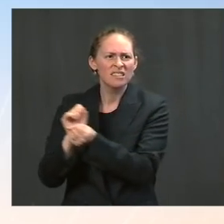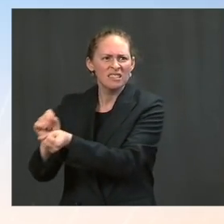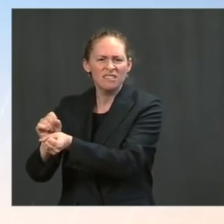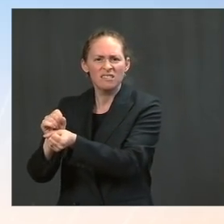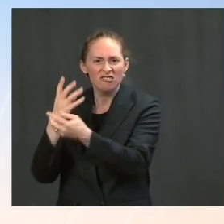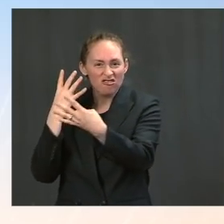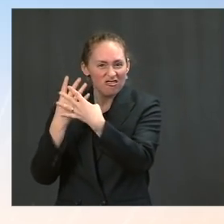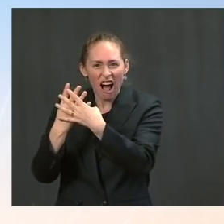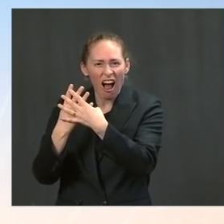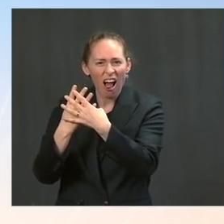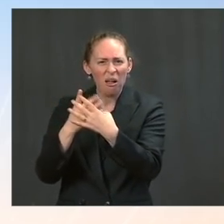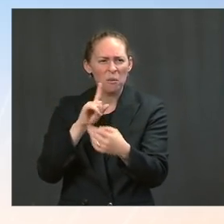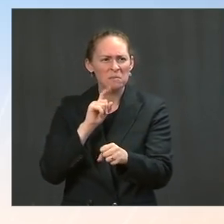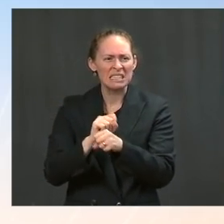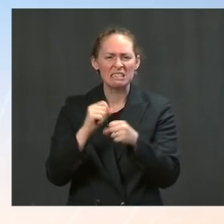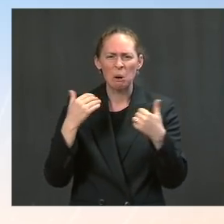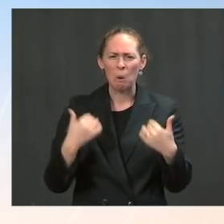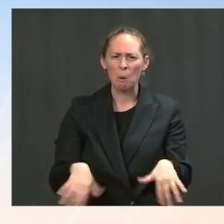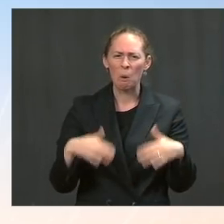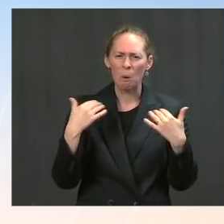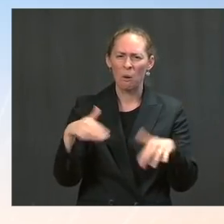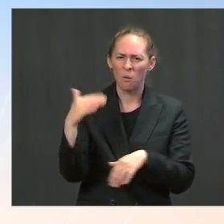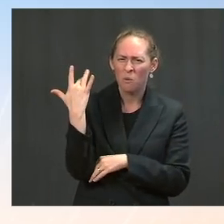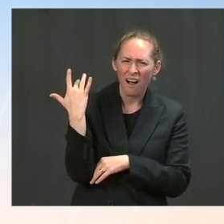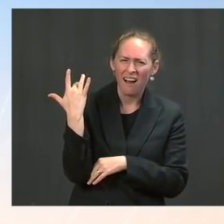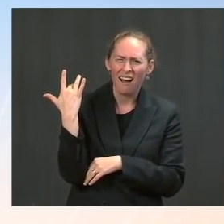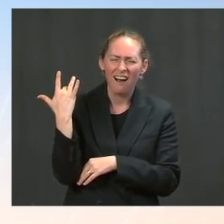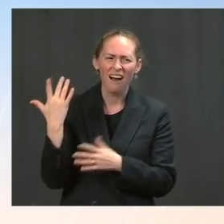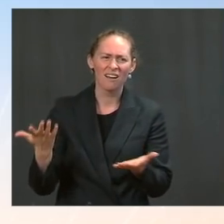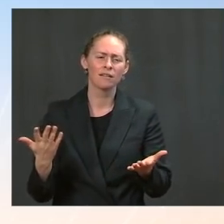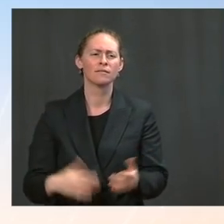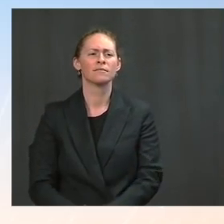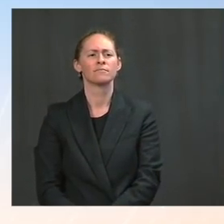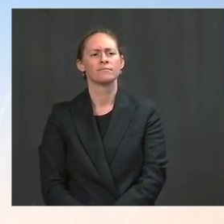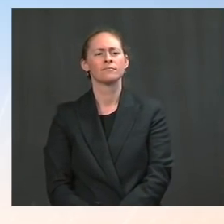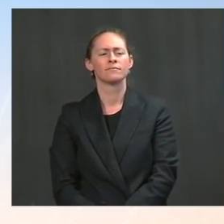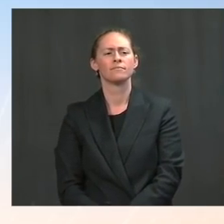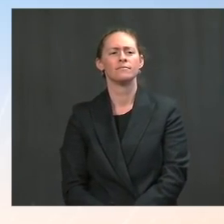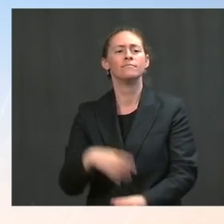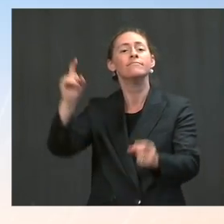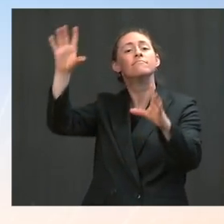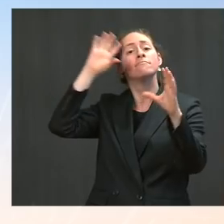what he meant by speaking out or having your voice heard, or the range of ways he said it,